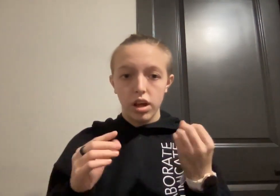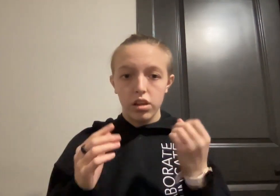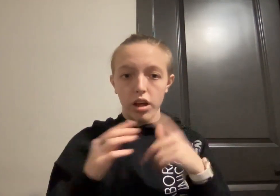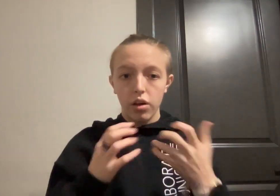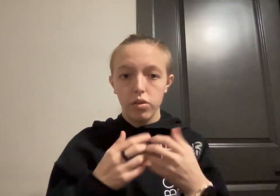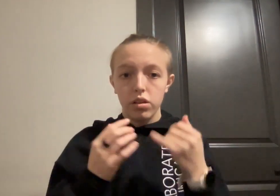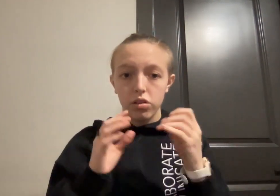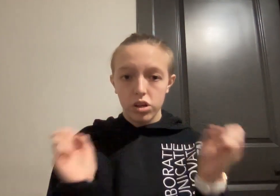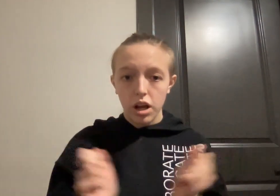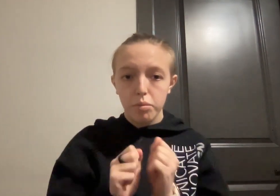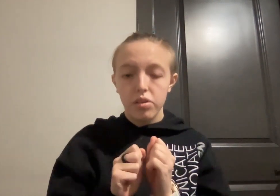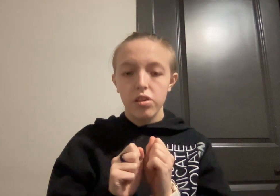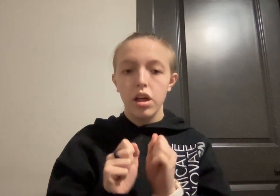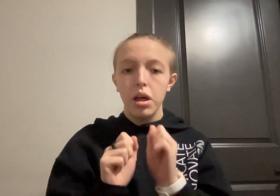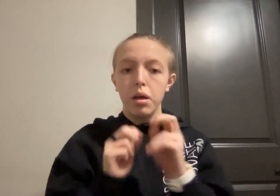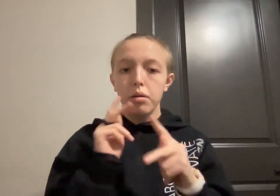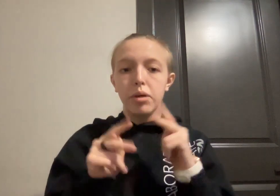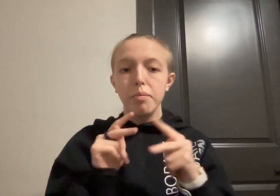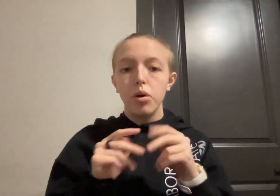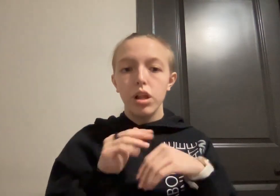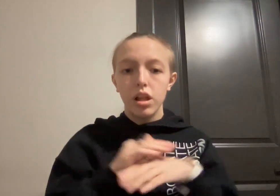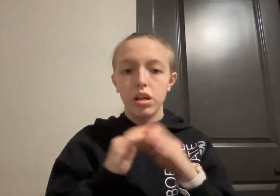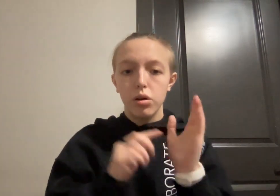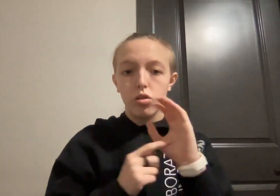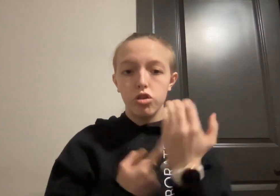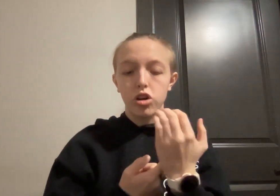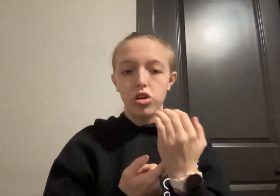and how it shapes people and cultures.